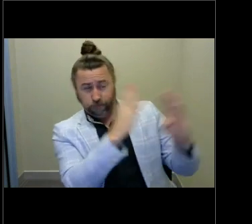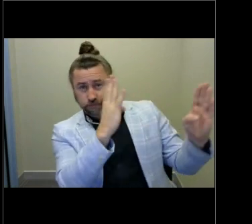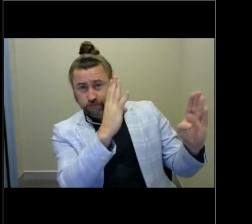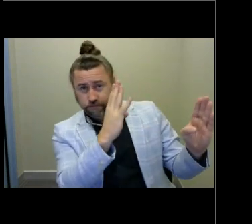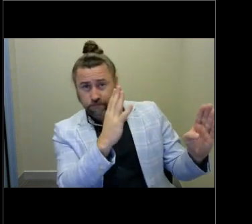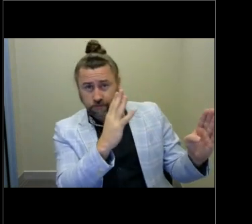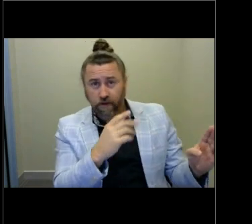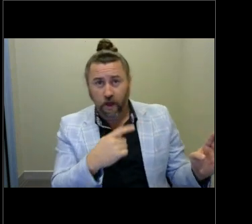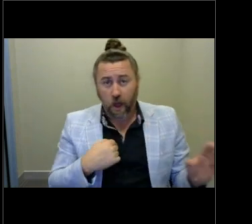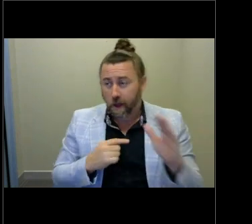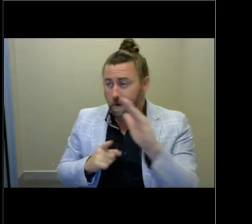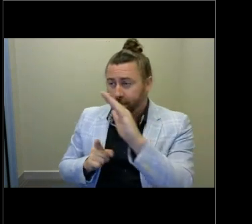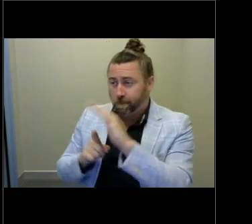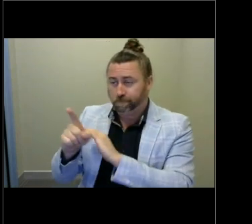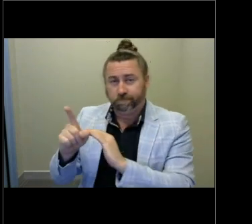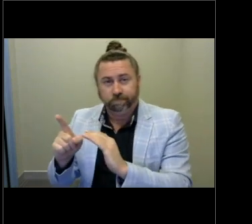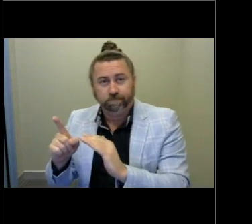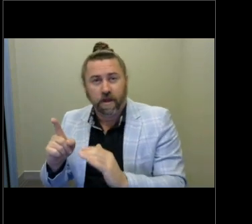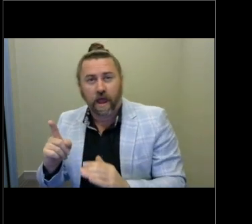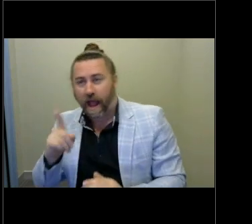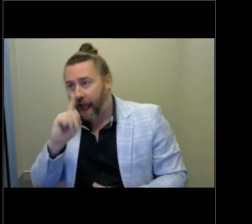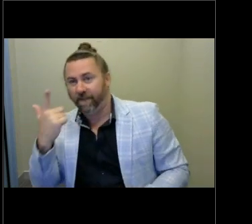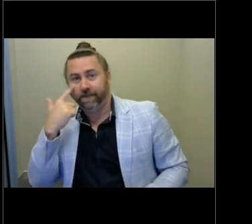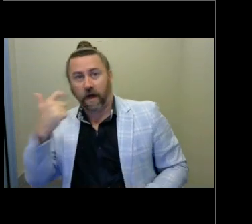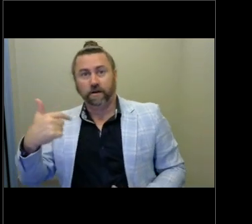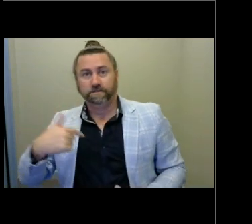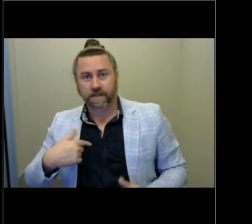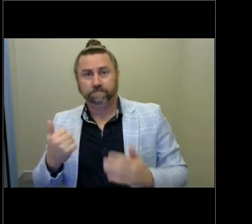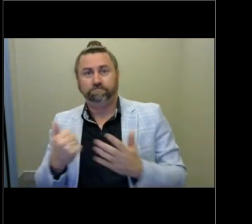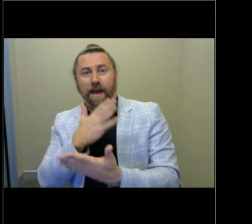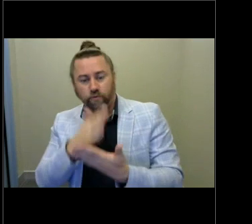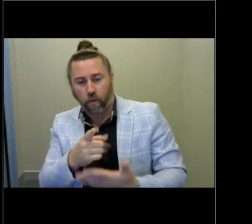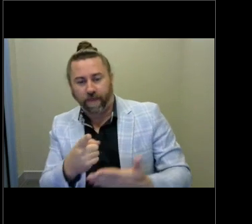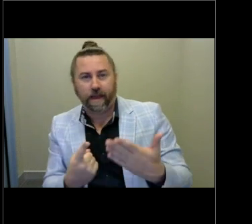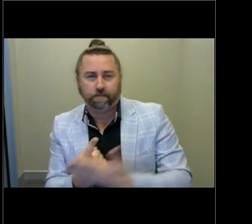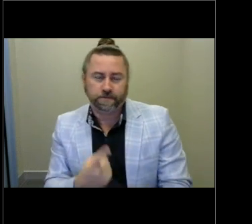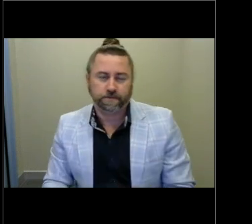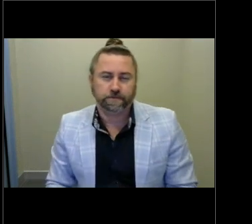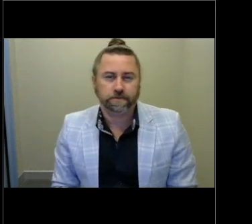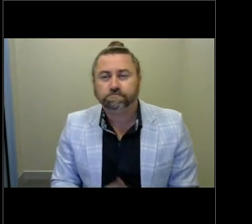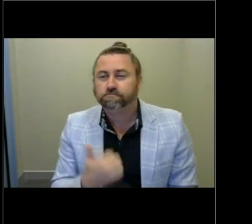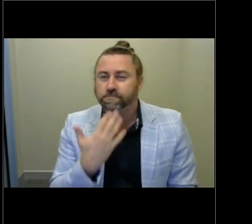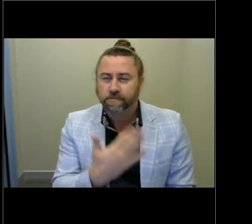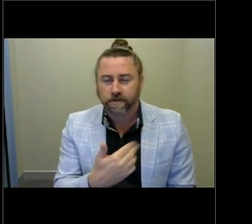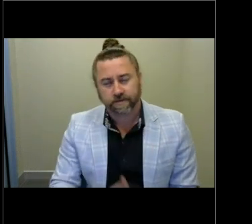So those are really important questions to consider. Of course, thank you, Daisy. All right.